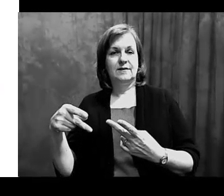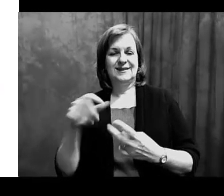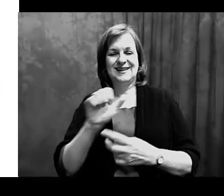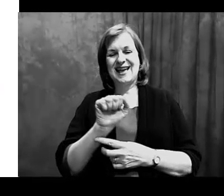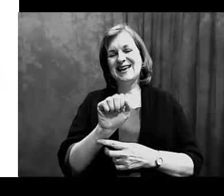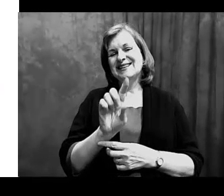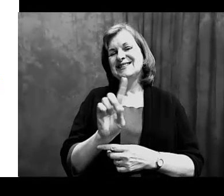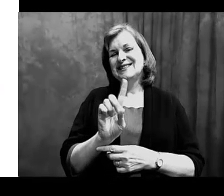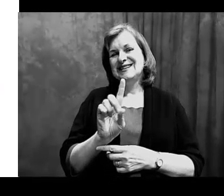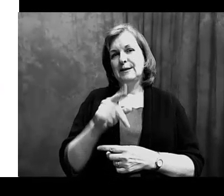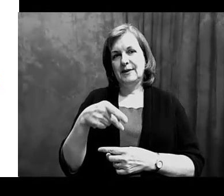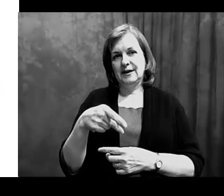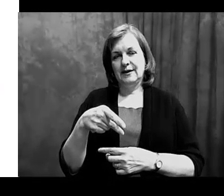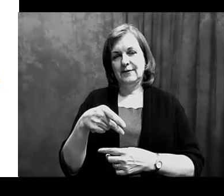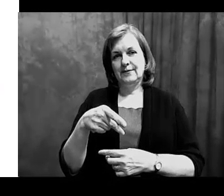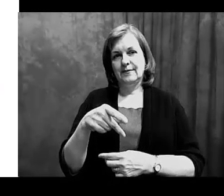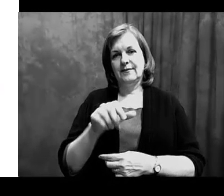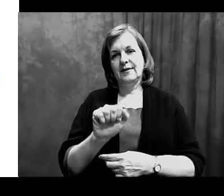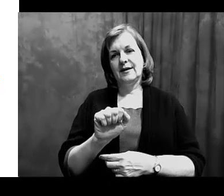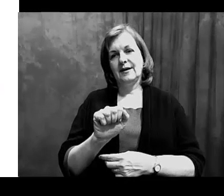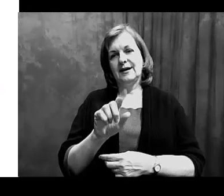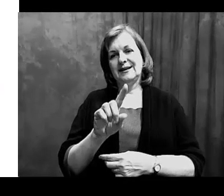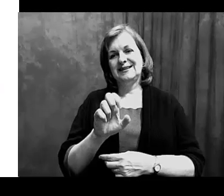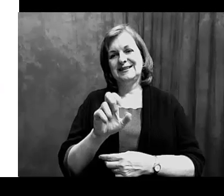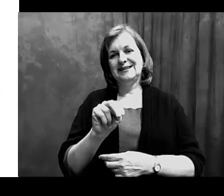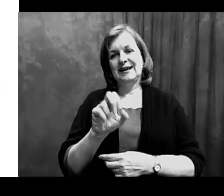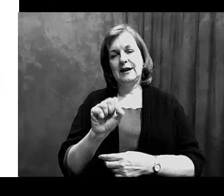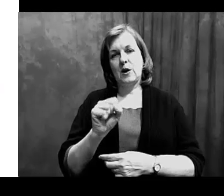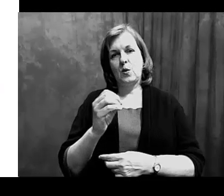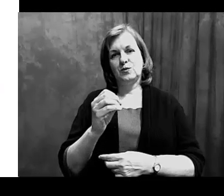ADP